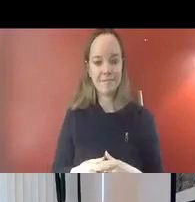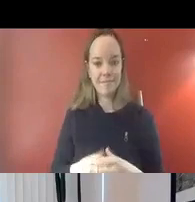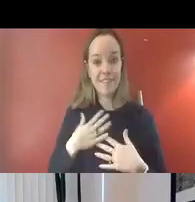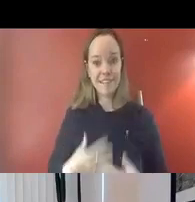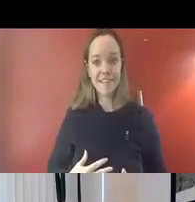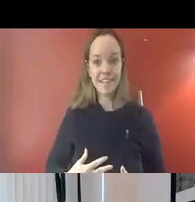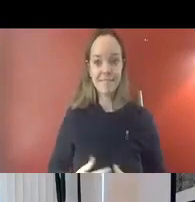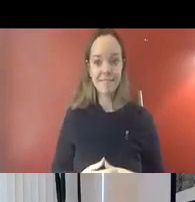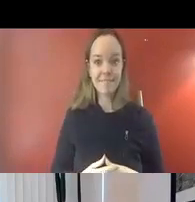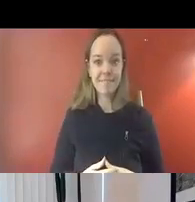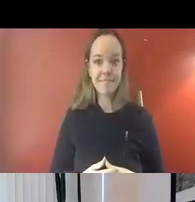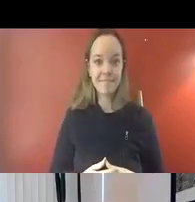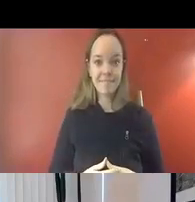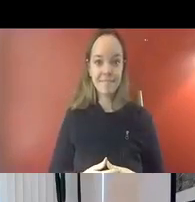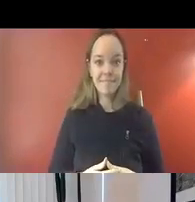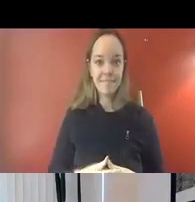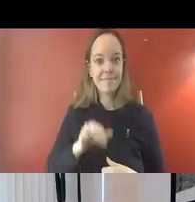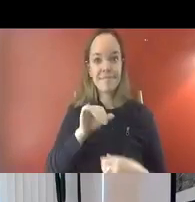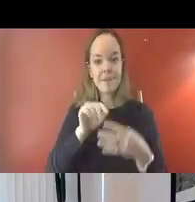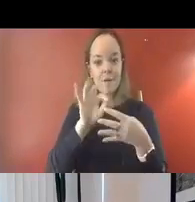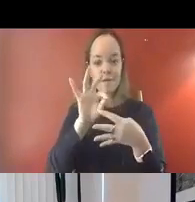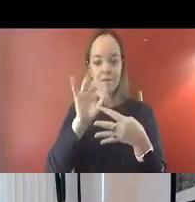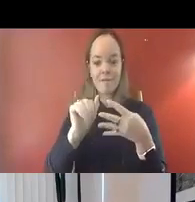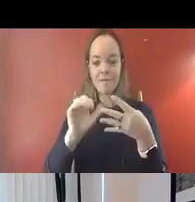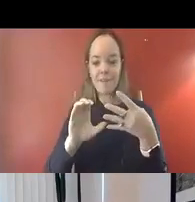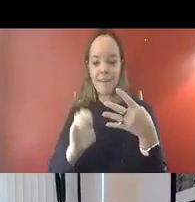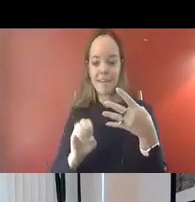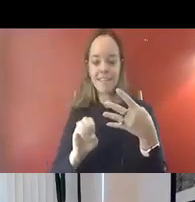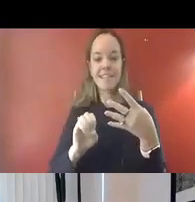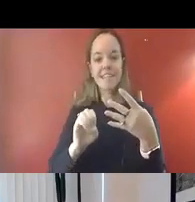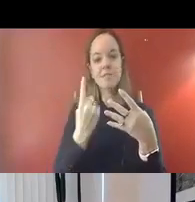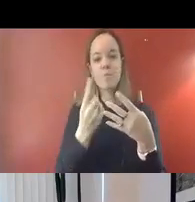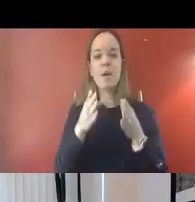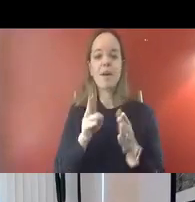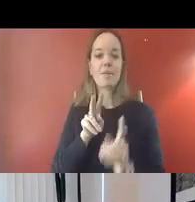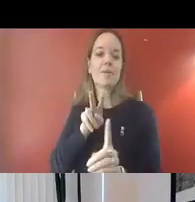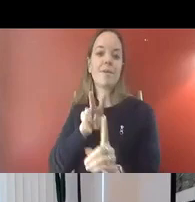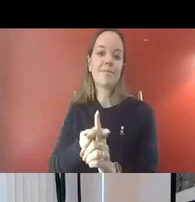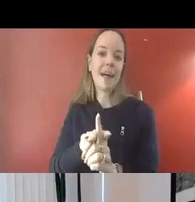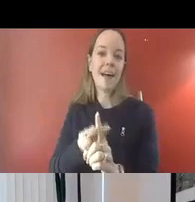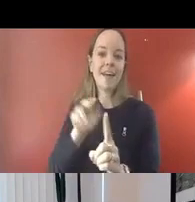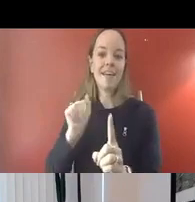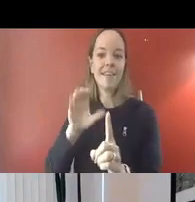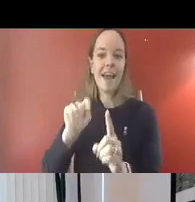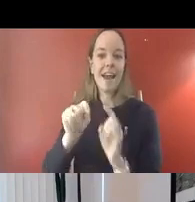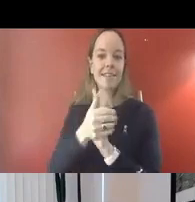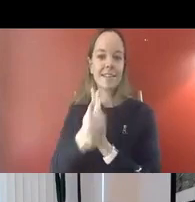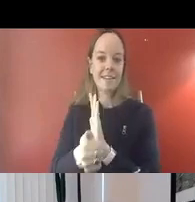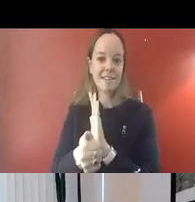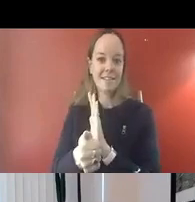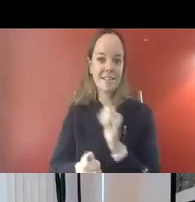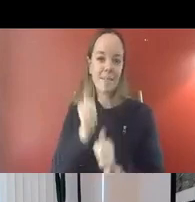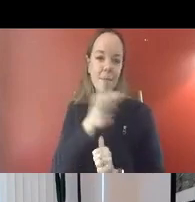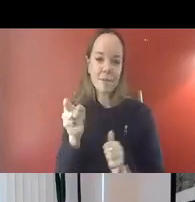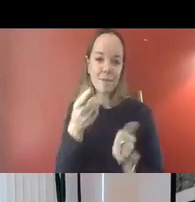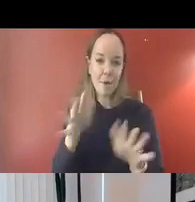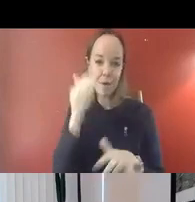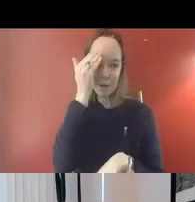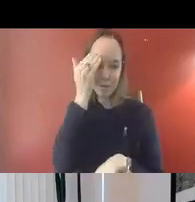So this is just an application of the what you're doing physically. All right. act skills that most of us are familiar So this is just an application of the with the COVID acronym is committed to act skills that most of us are familiar